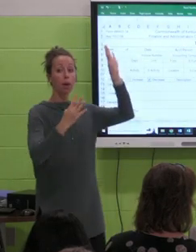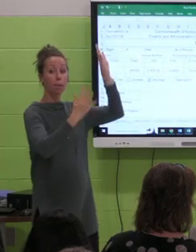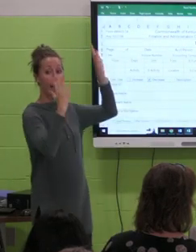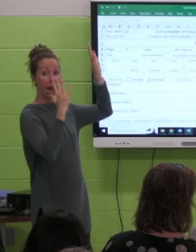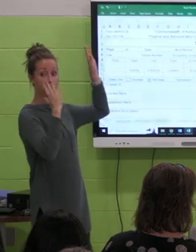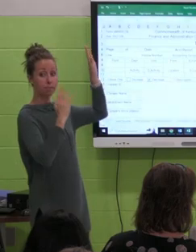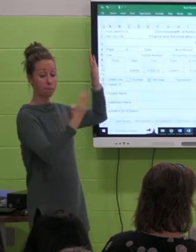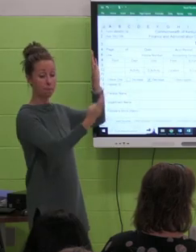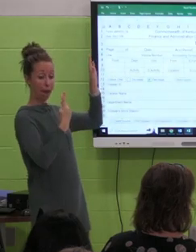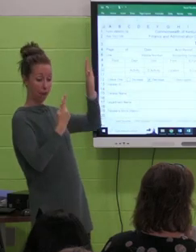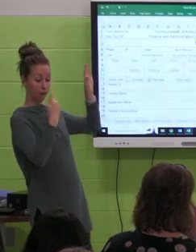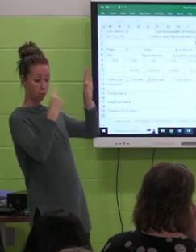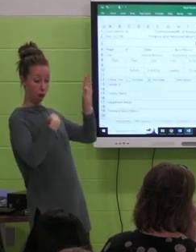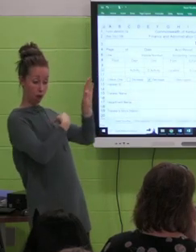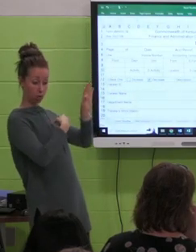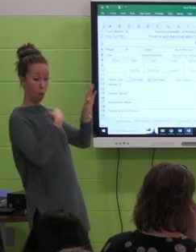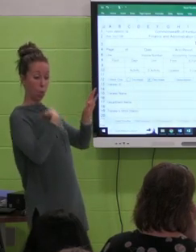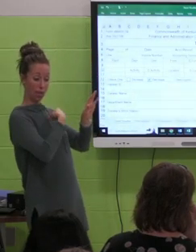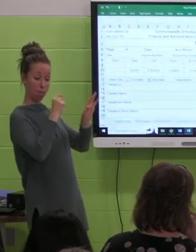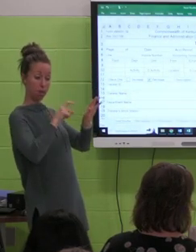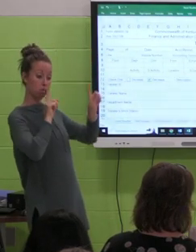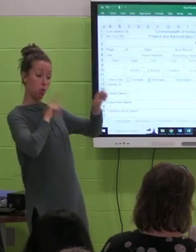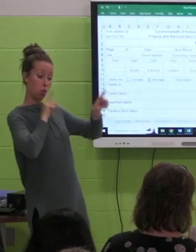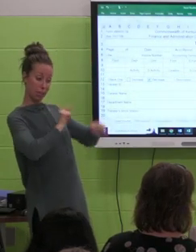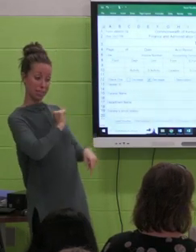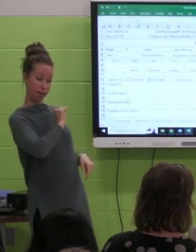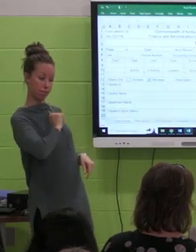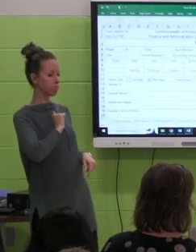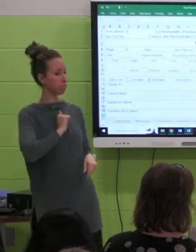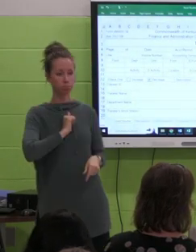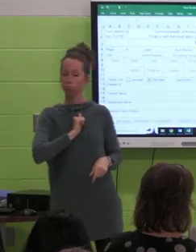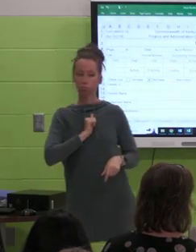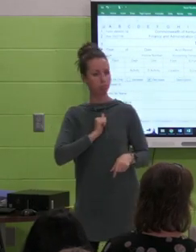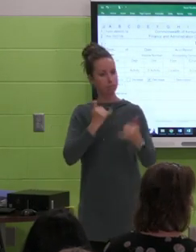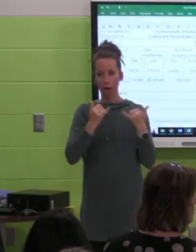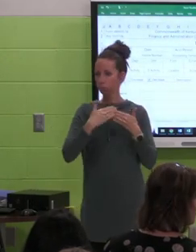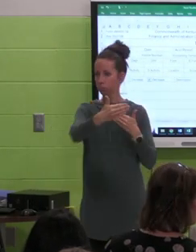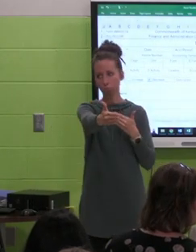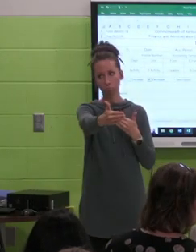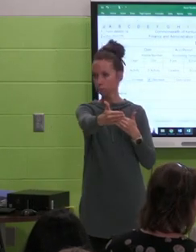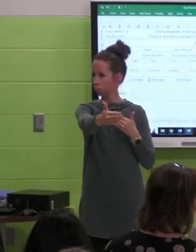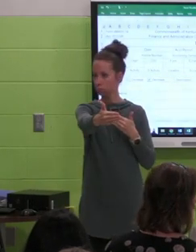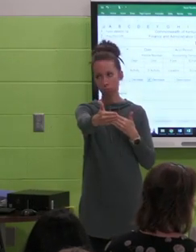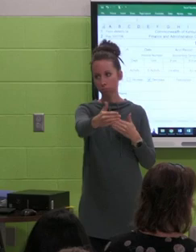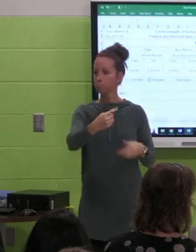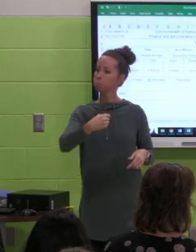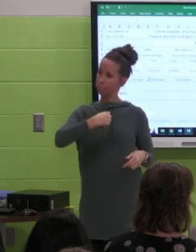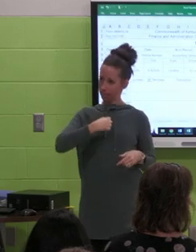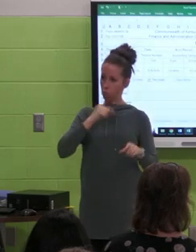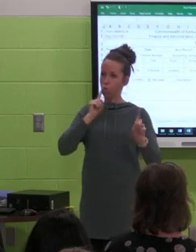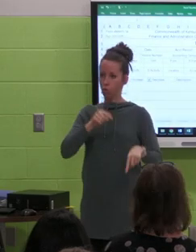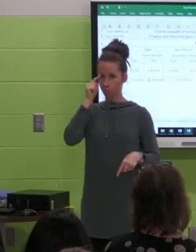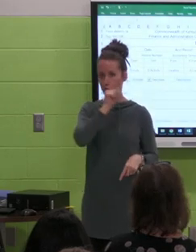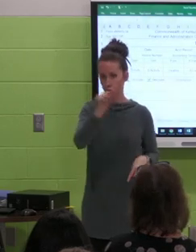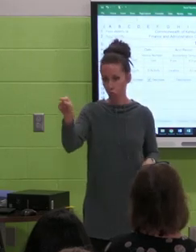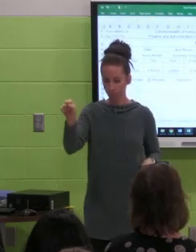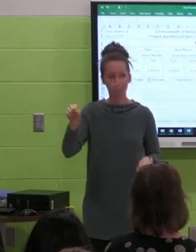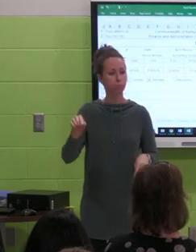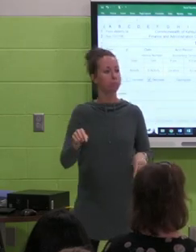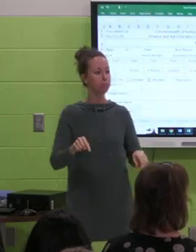place the order I get it that will not happen okay perfect um yes because we have recently just had